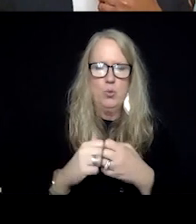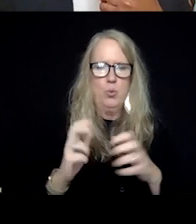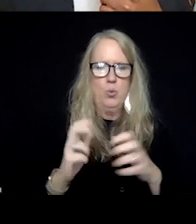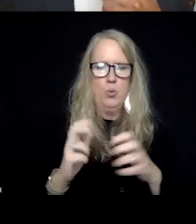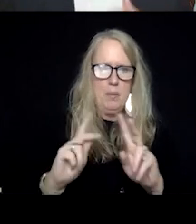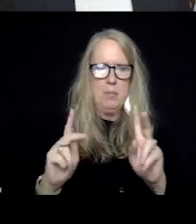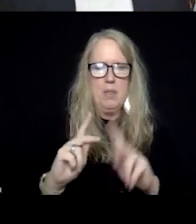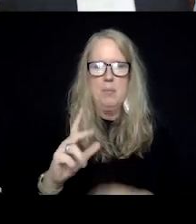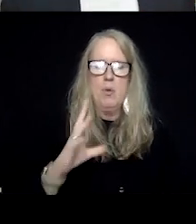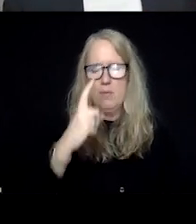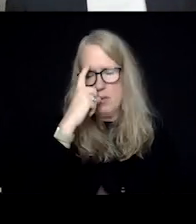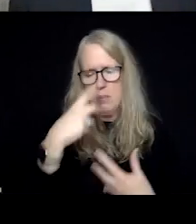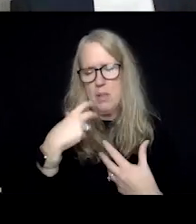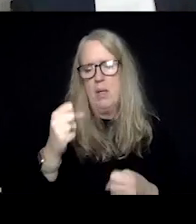COOCCURRING MENTAL HEALTH SUBSTANCE ISSUES.